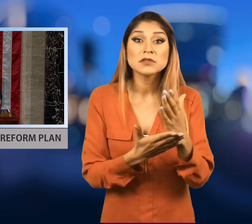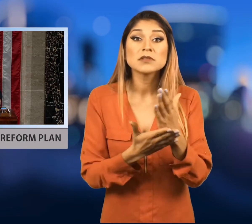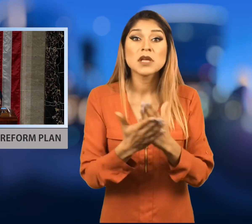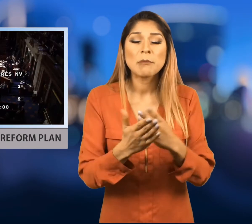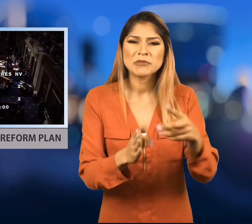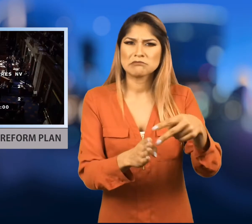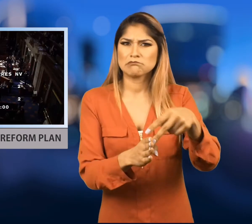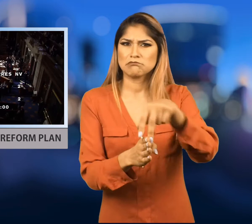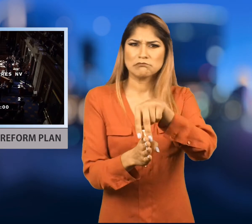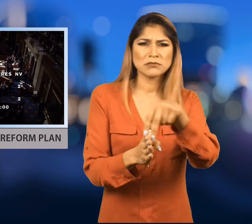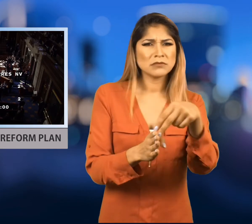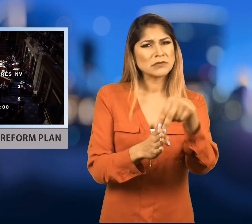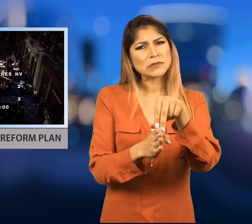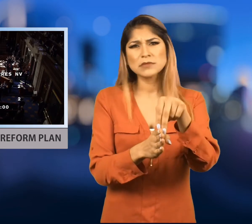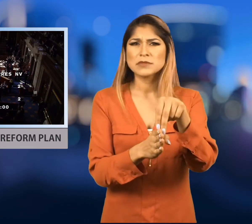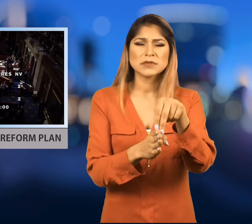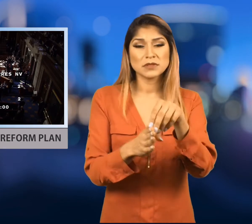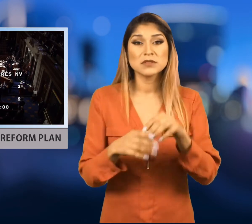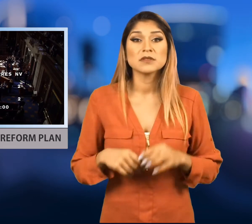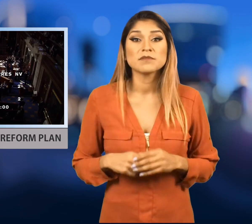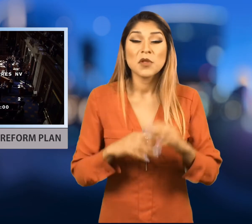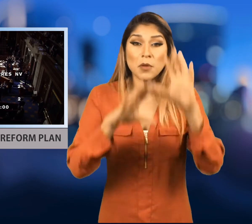while others are on the fence. The president